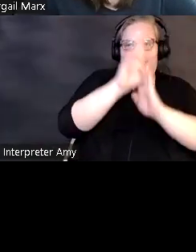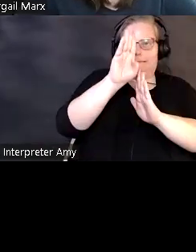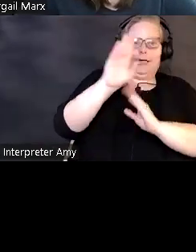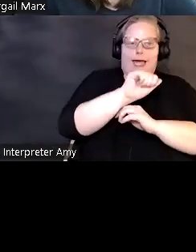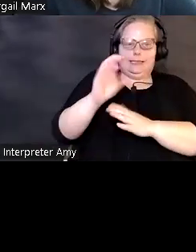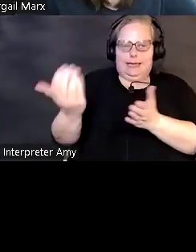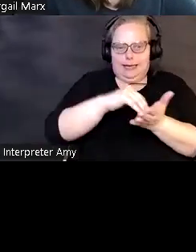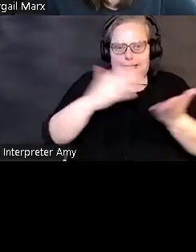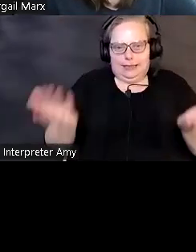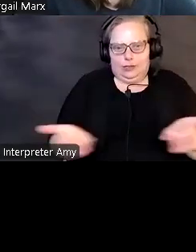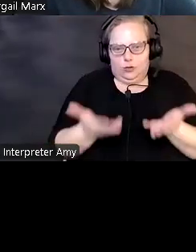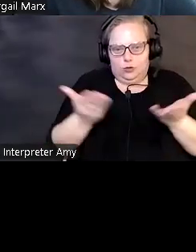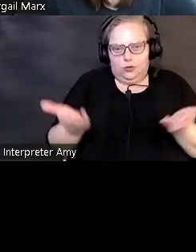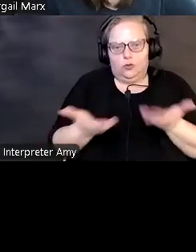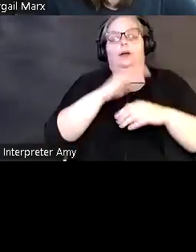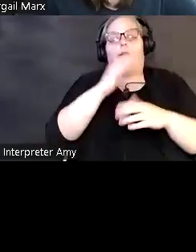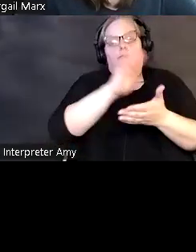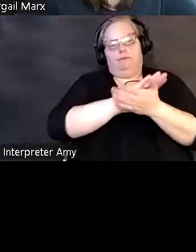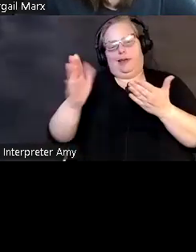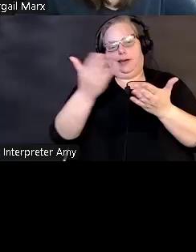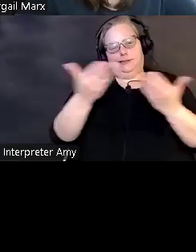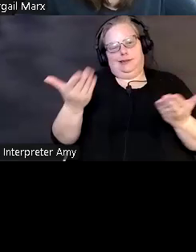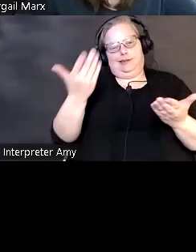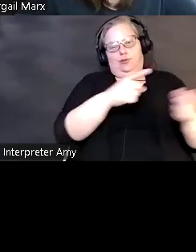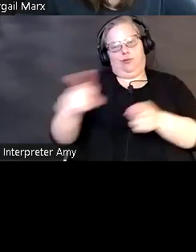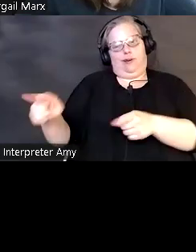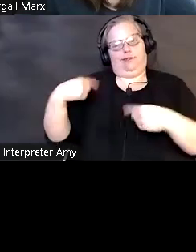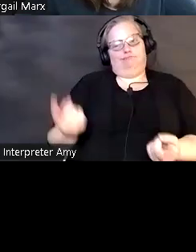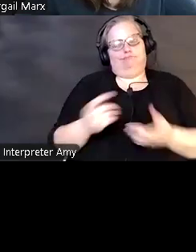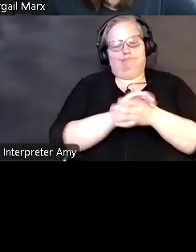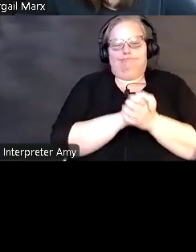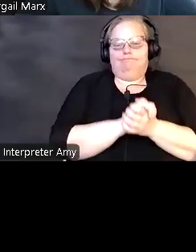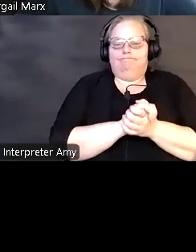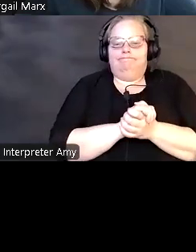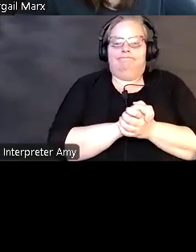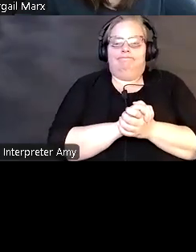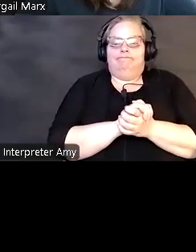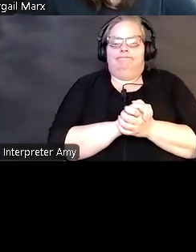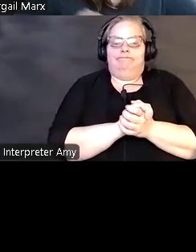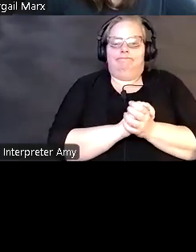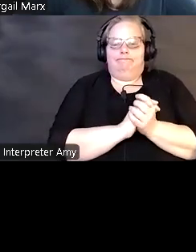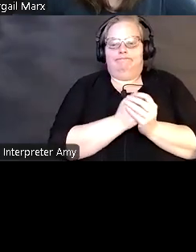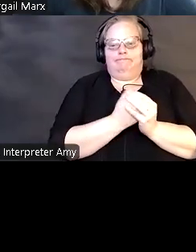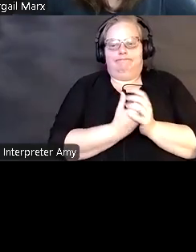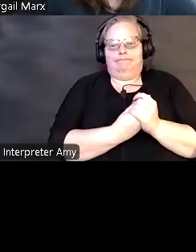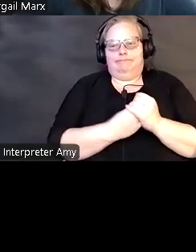and we have some really nice things going again. Post COVID. >> Abby: I think the last